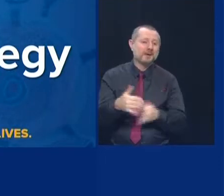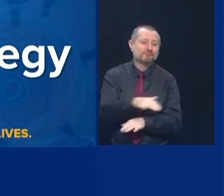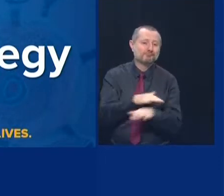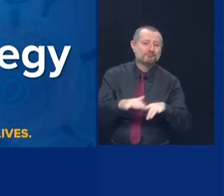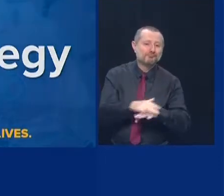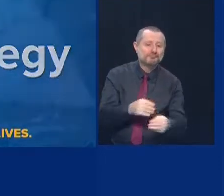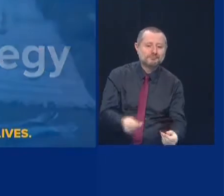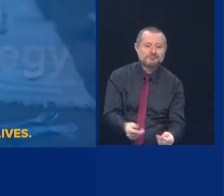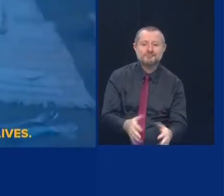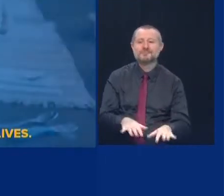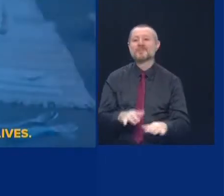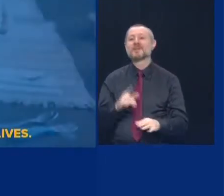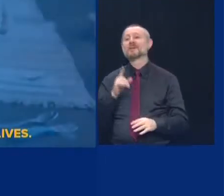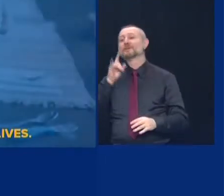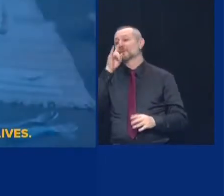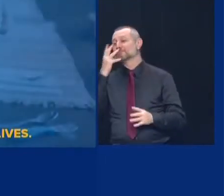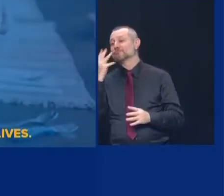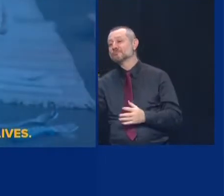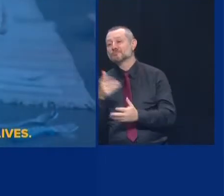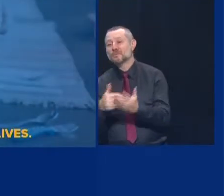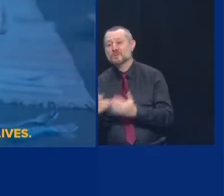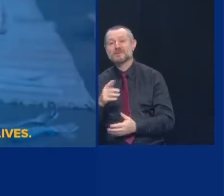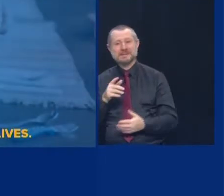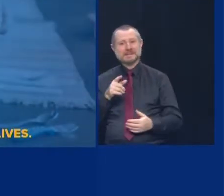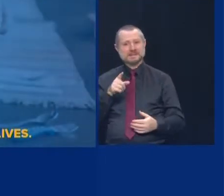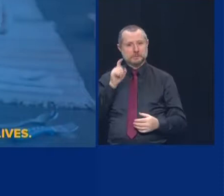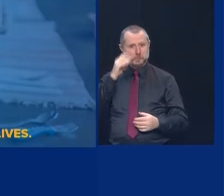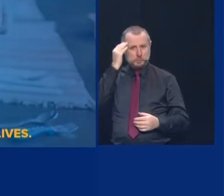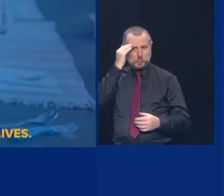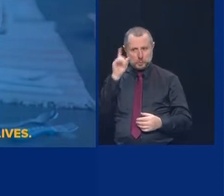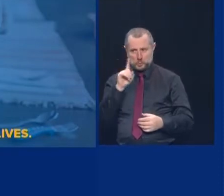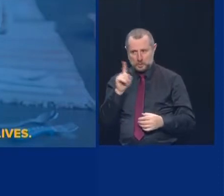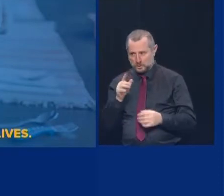THAT'S WHERE YOU SHOP, THAT'S WHERE YOU SAY HELLO TO YOUR NEIGHBOR, THAT'S WHERE YOUR KIDS